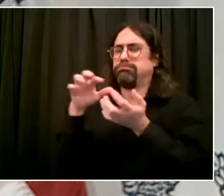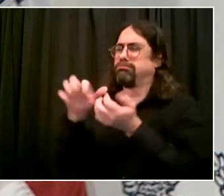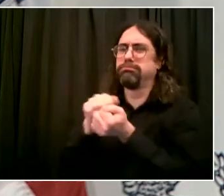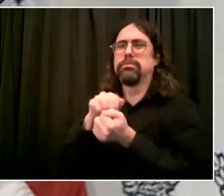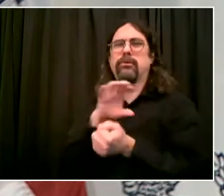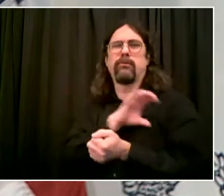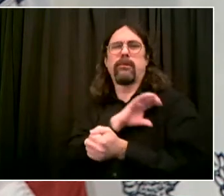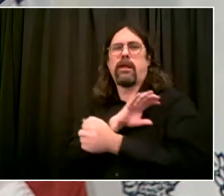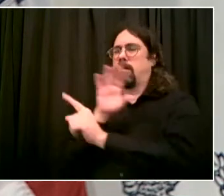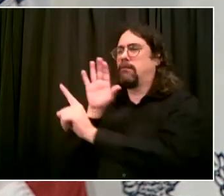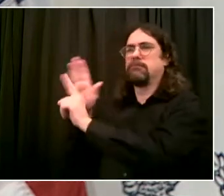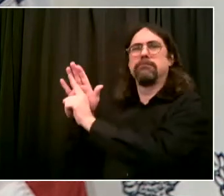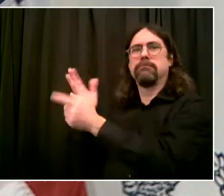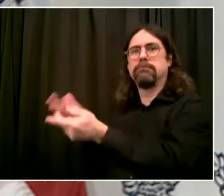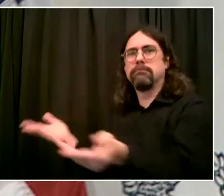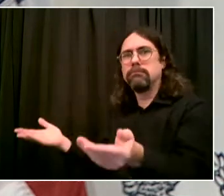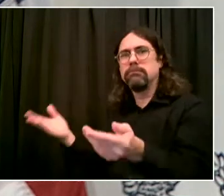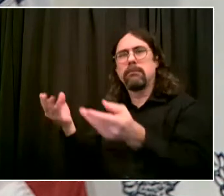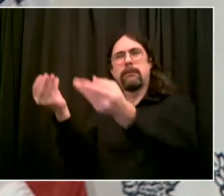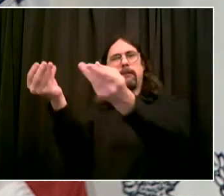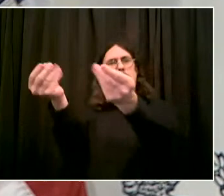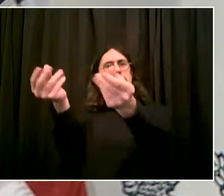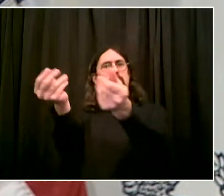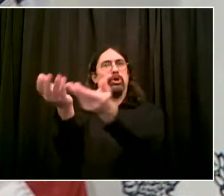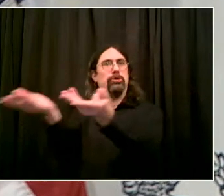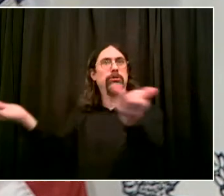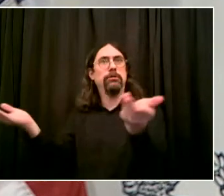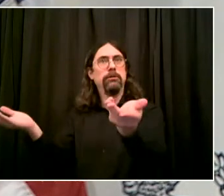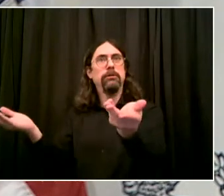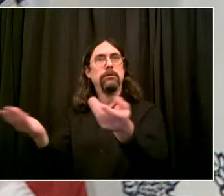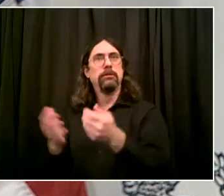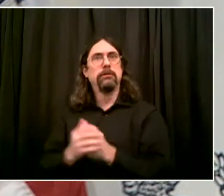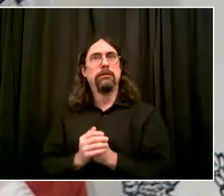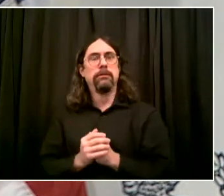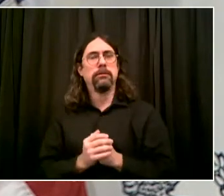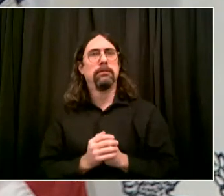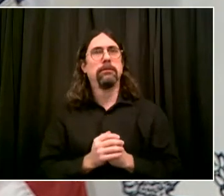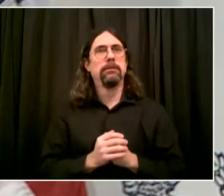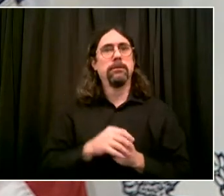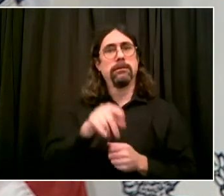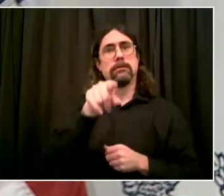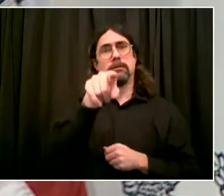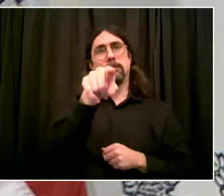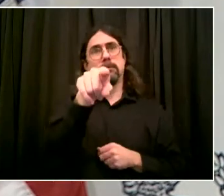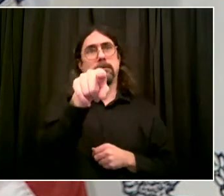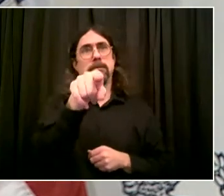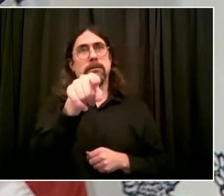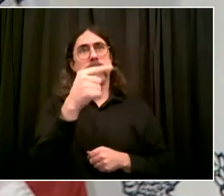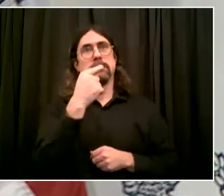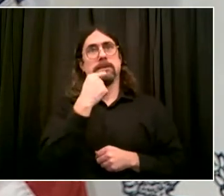REFUSED TO APOLOGIZE FOR THE ACTIONS, GIINVE YOUR FOCUS ON IMPROVING